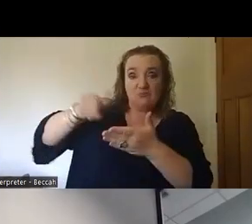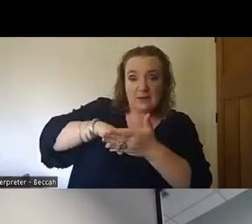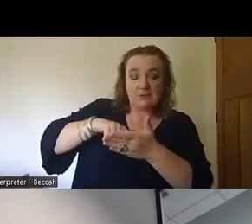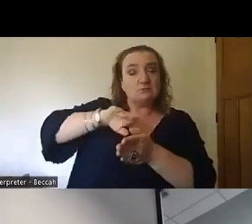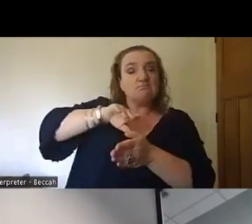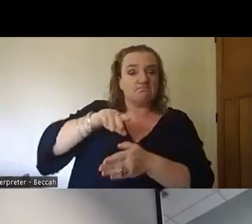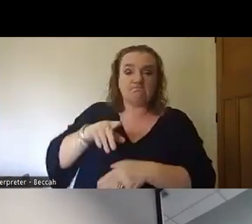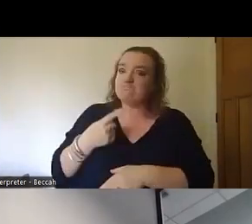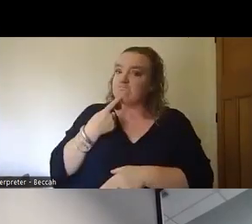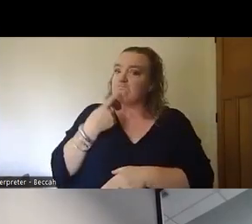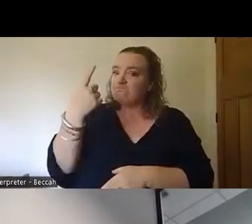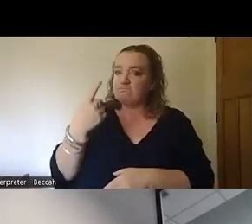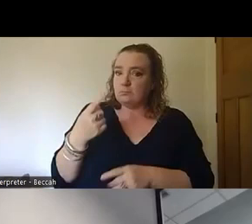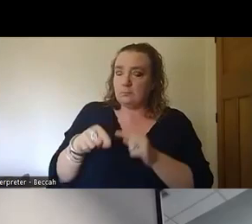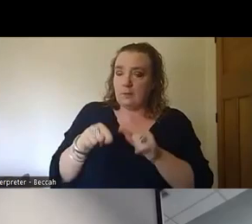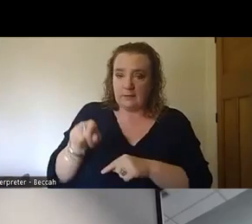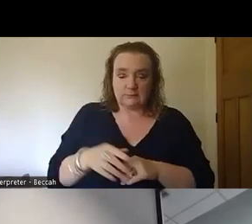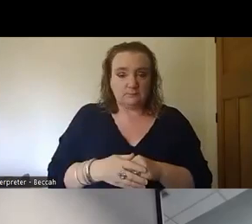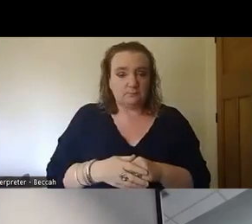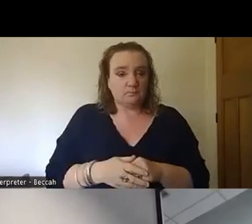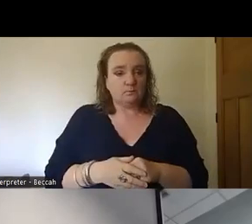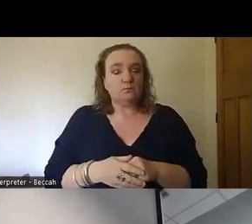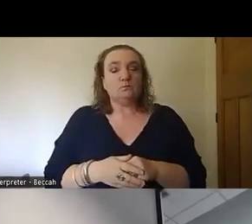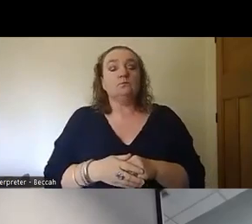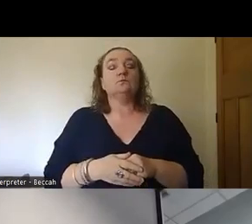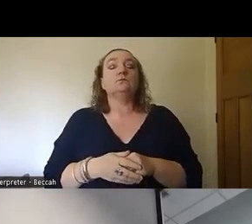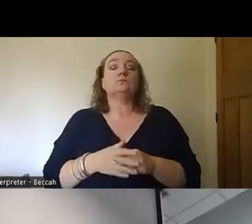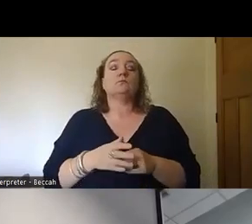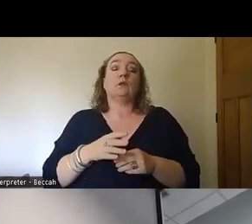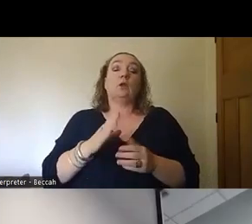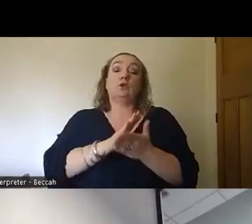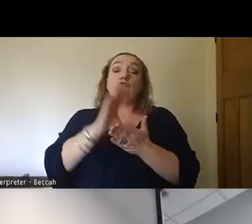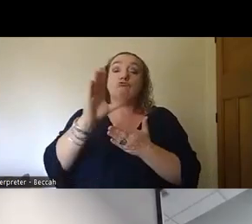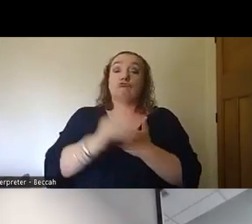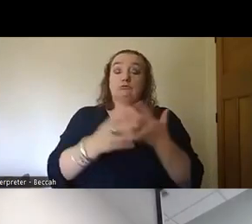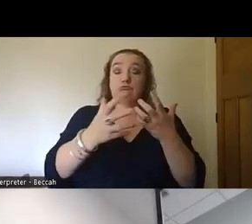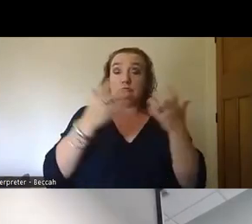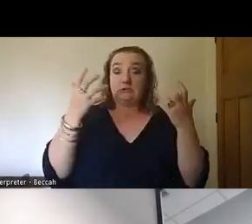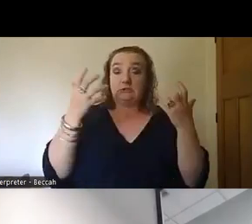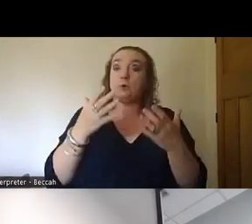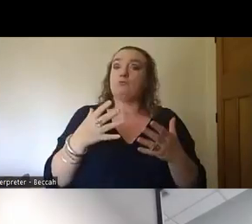Also through Te Mātaiaho there is a much stronger emphasis on belonging and wellbeing.